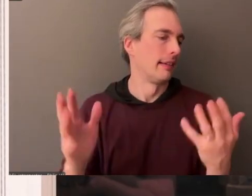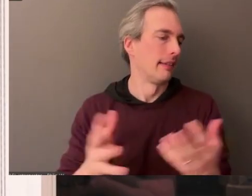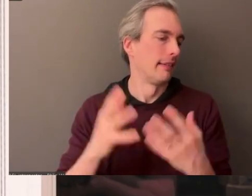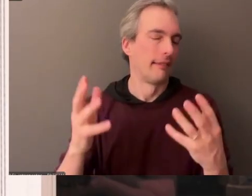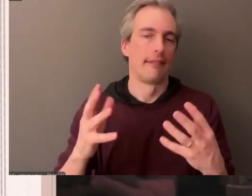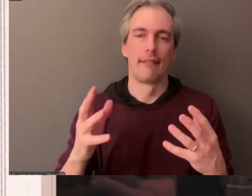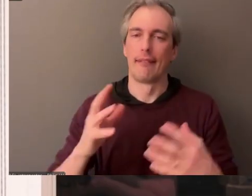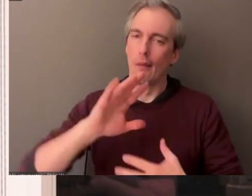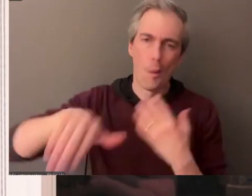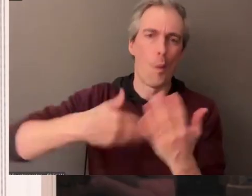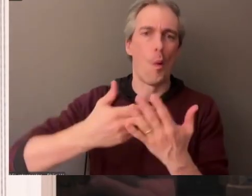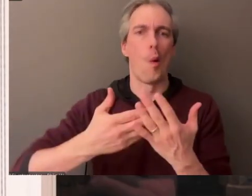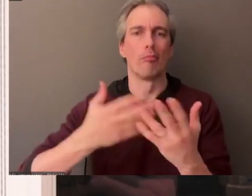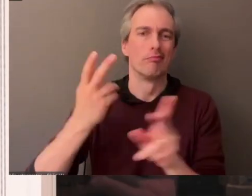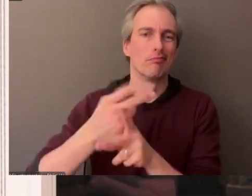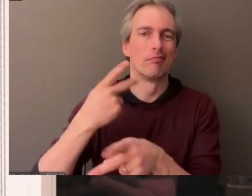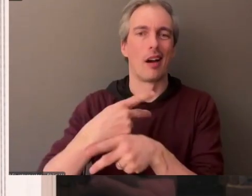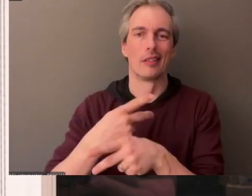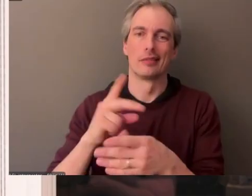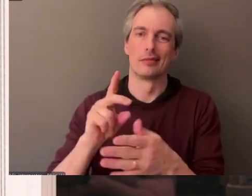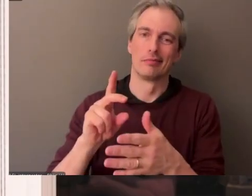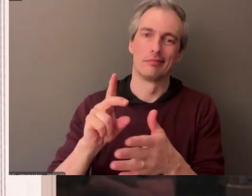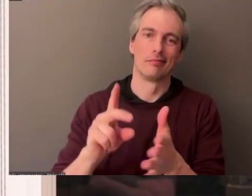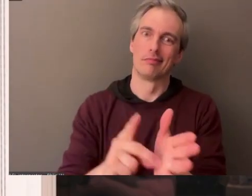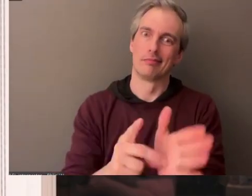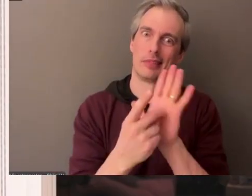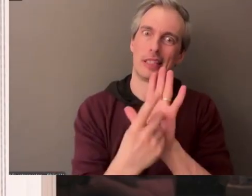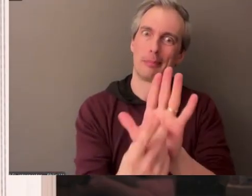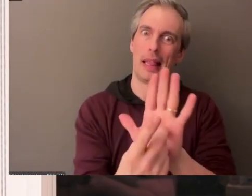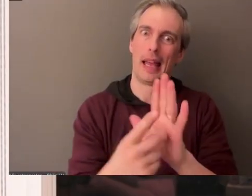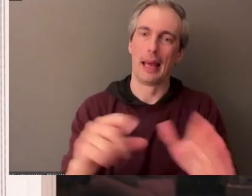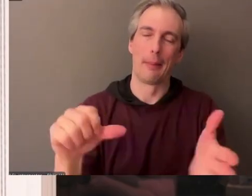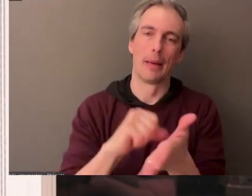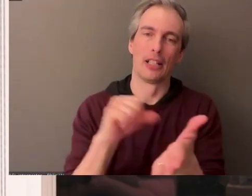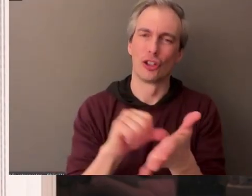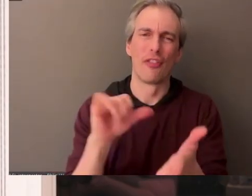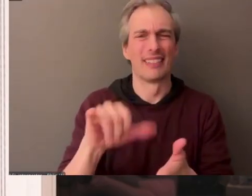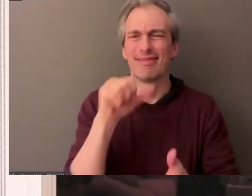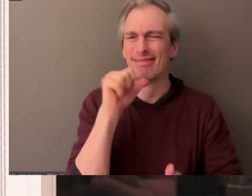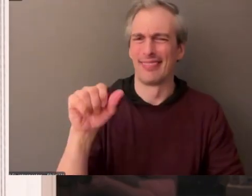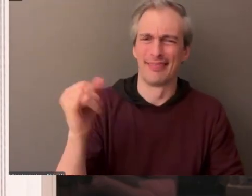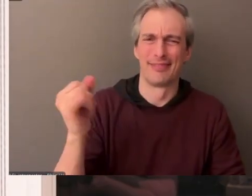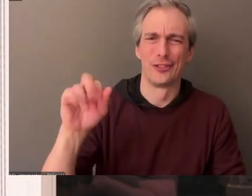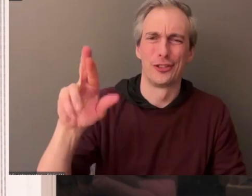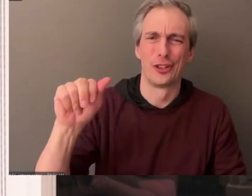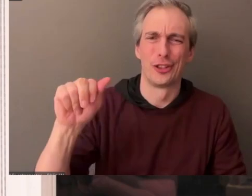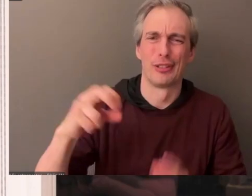Right? That's not a Jira ticket. Okay? A Jira ticket is: Hey, let's add the "add to cart" button.